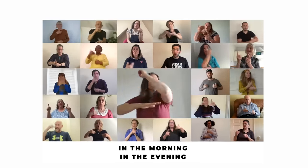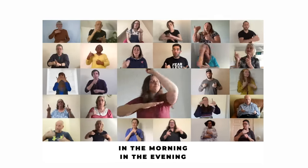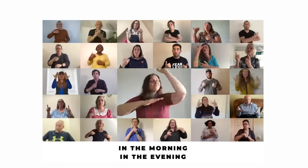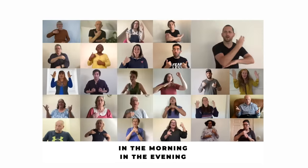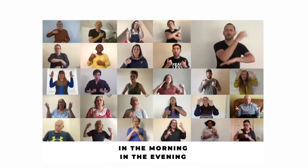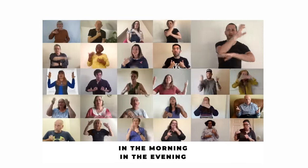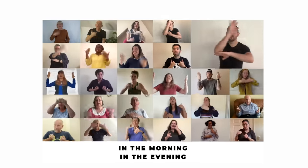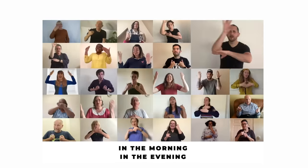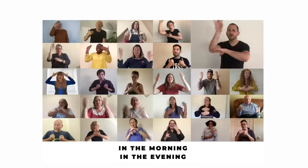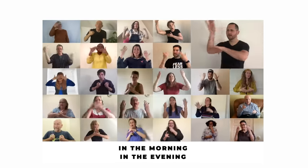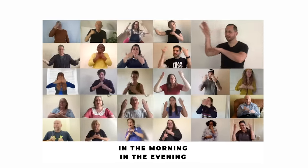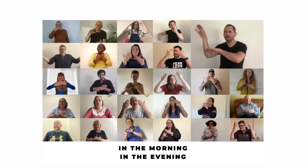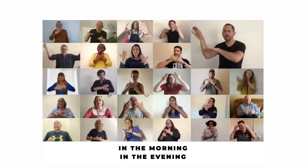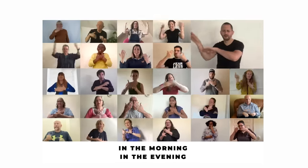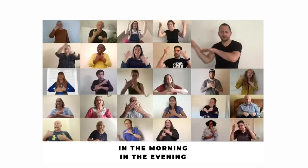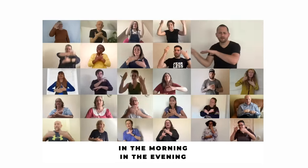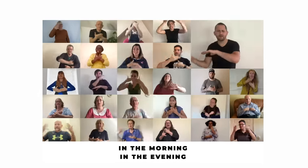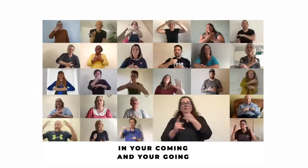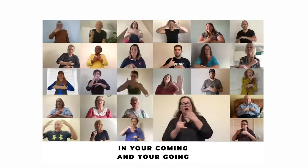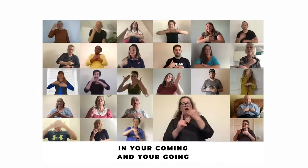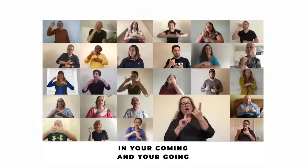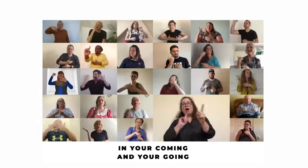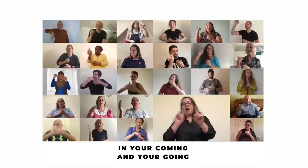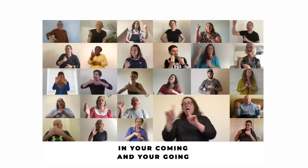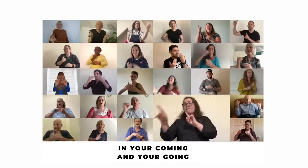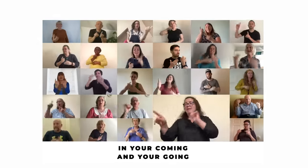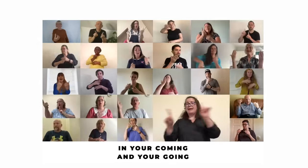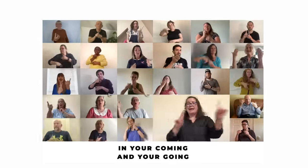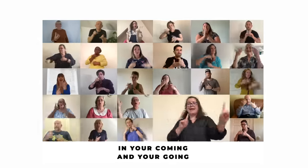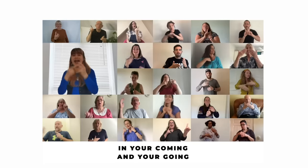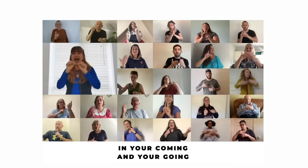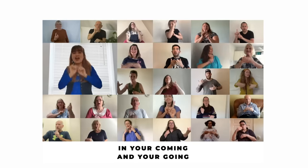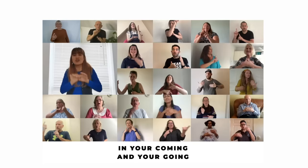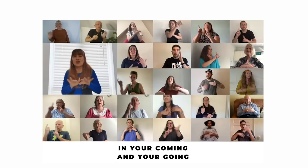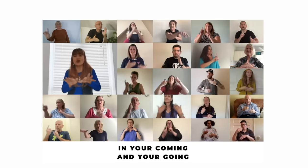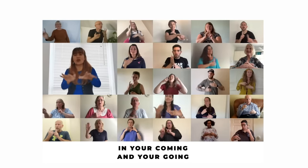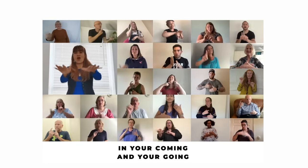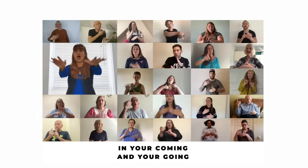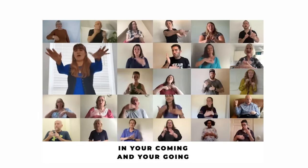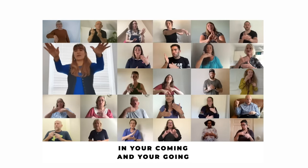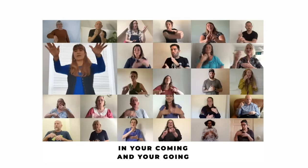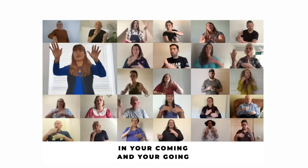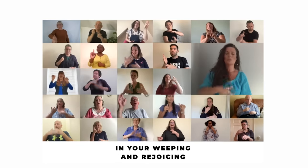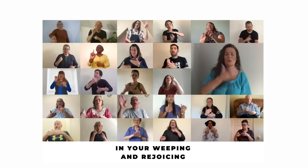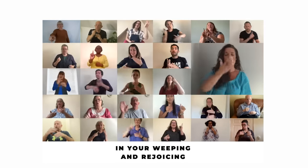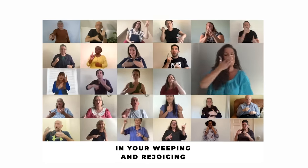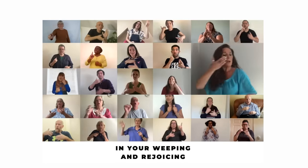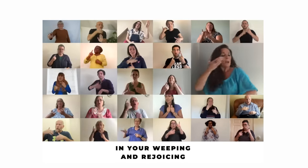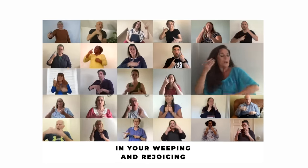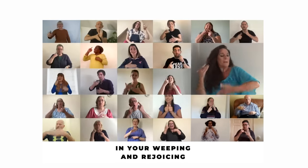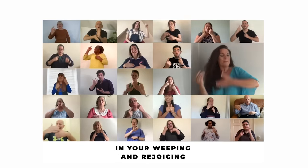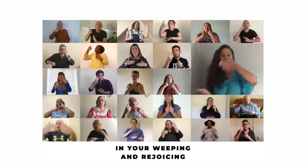In the morning, in the evening In your coming and your going